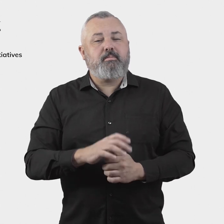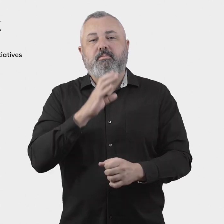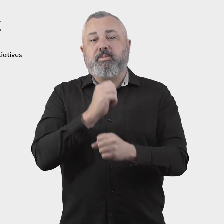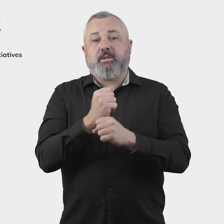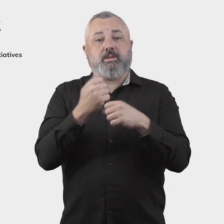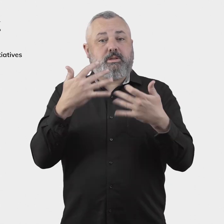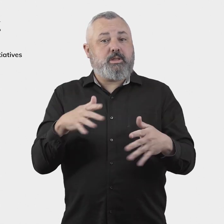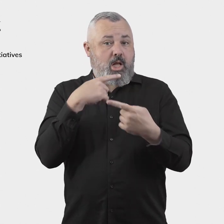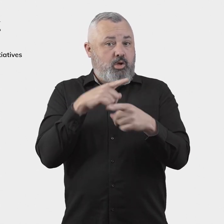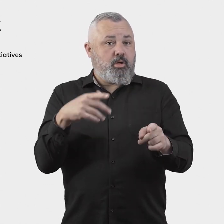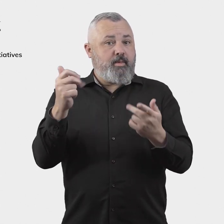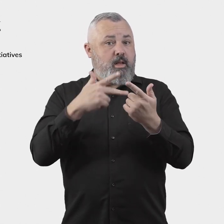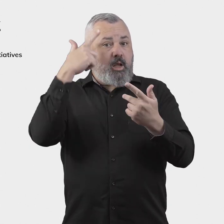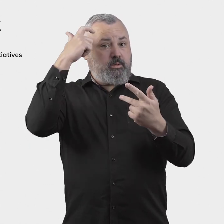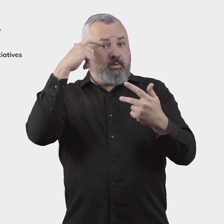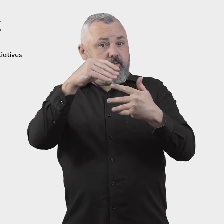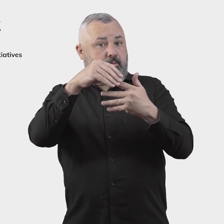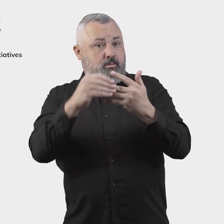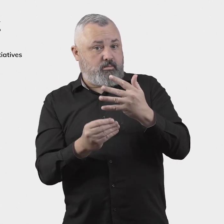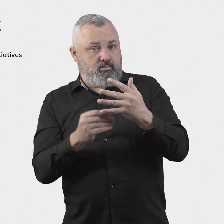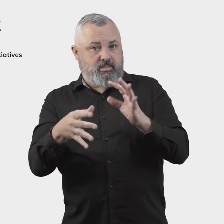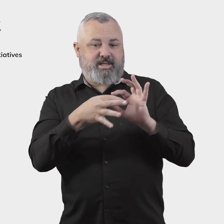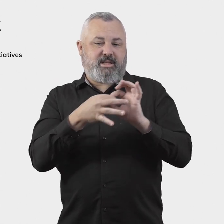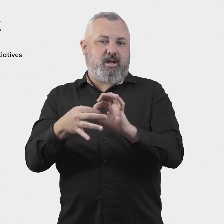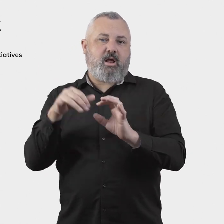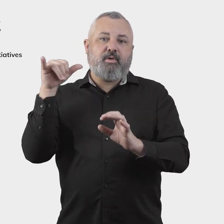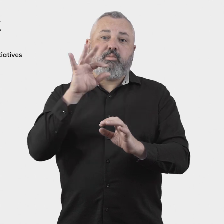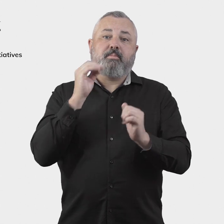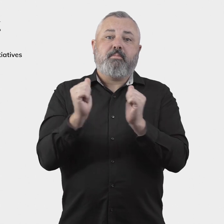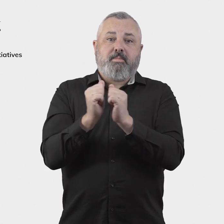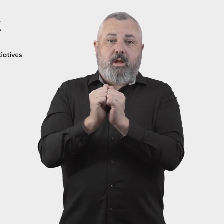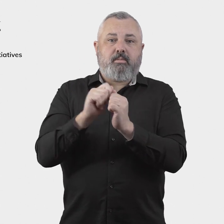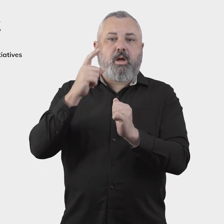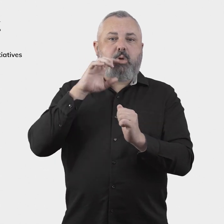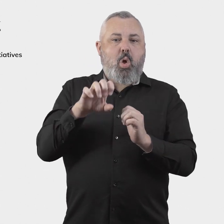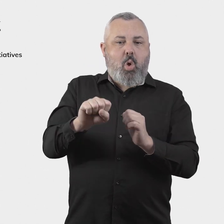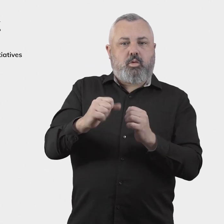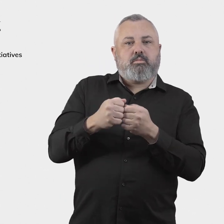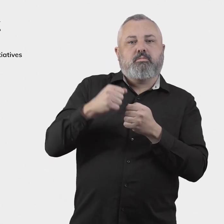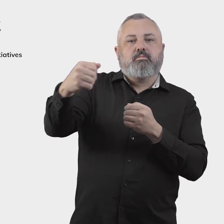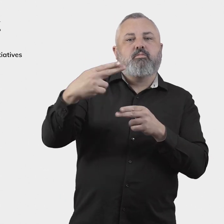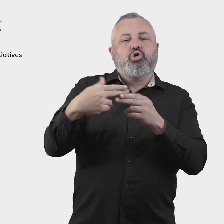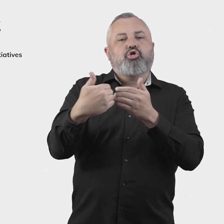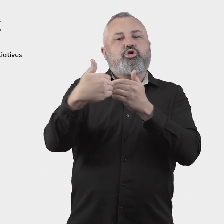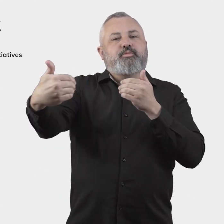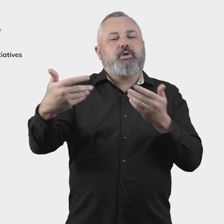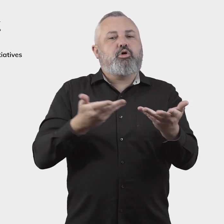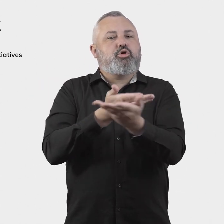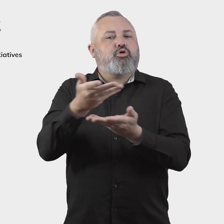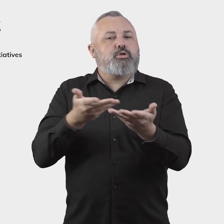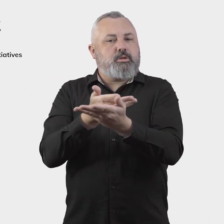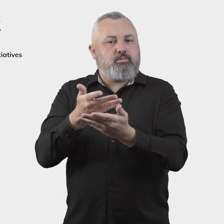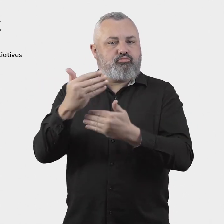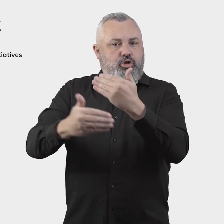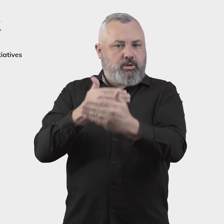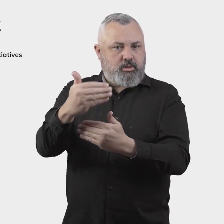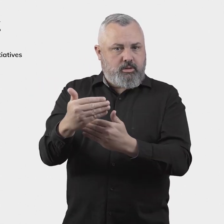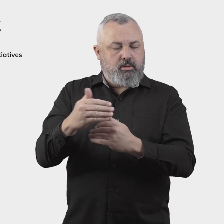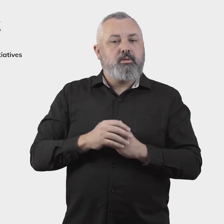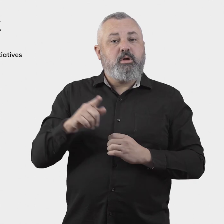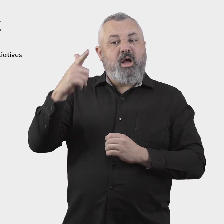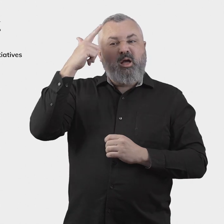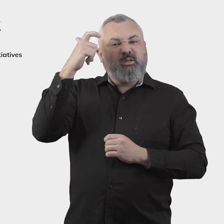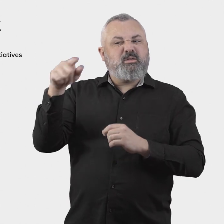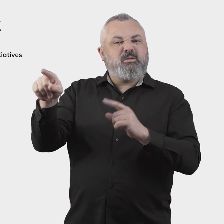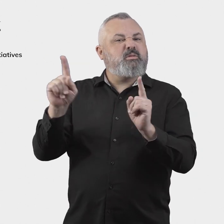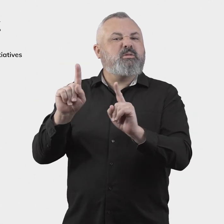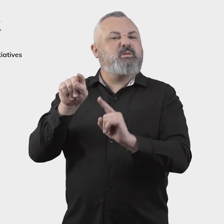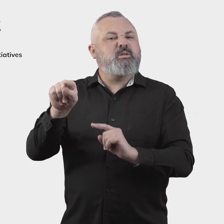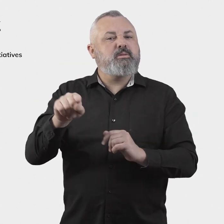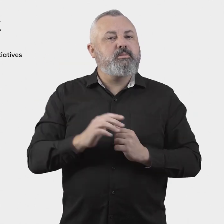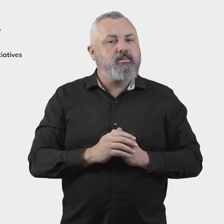The Aviation White Paper also announced several related initiatives that the government will consult on separately: